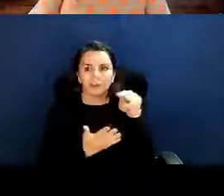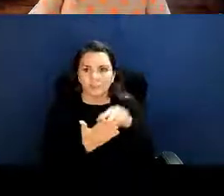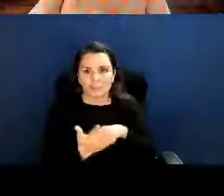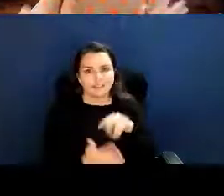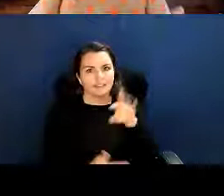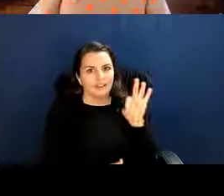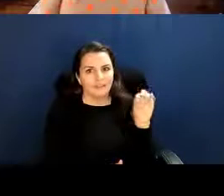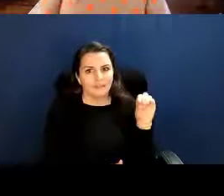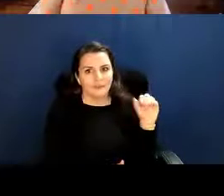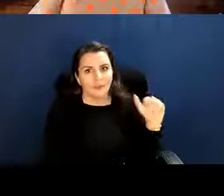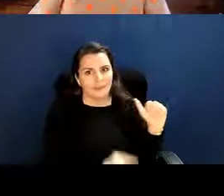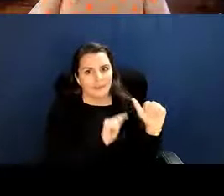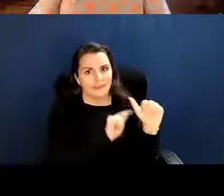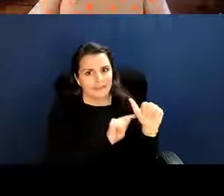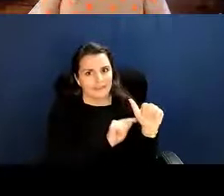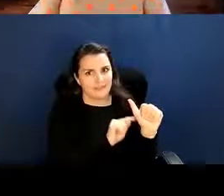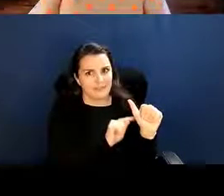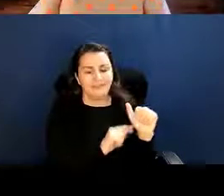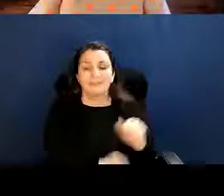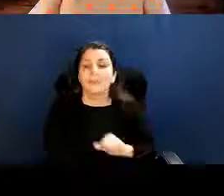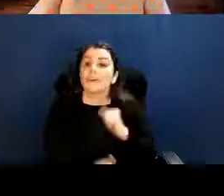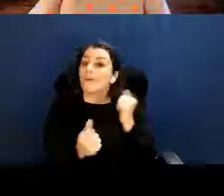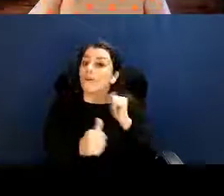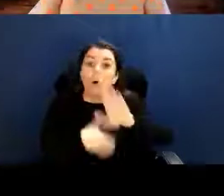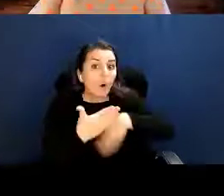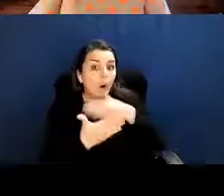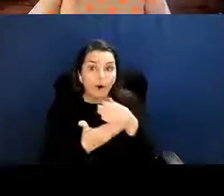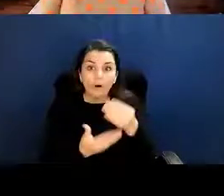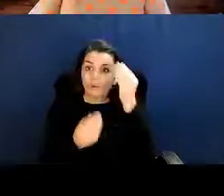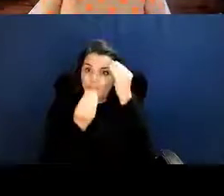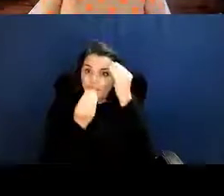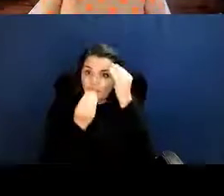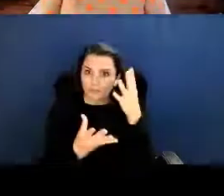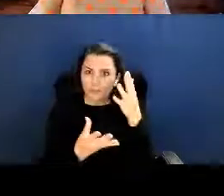Everything that you are going to need to know is going to be captured in there.